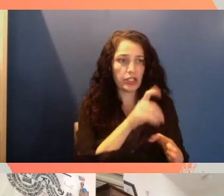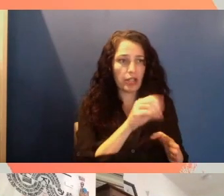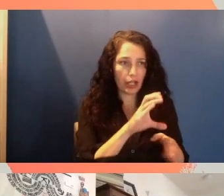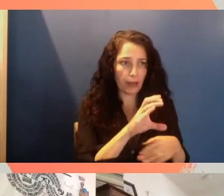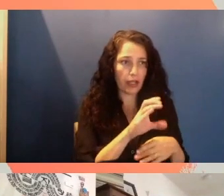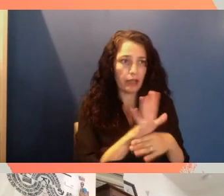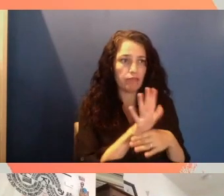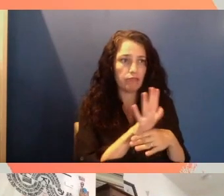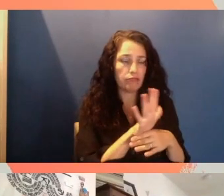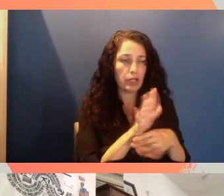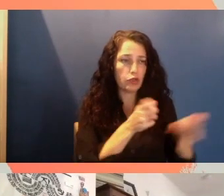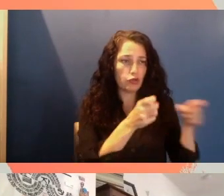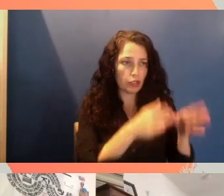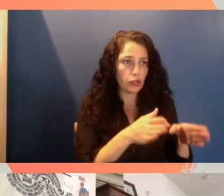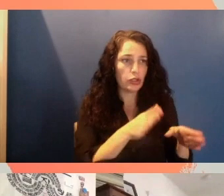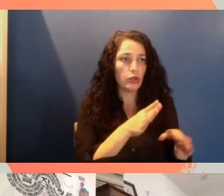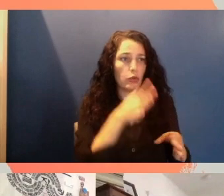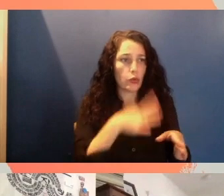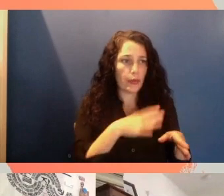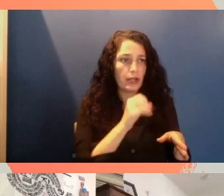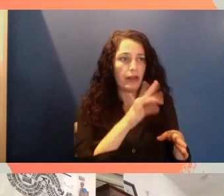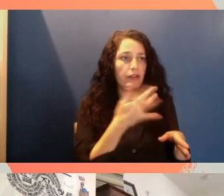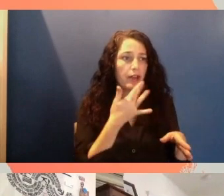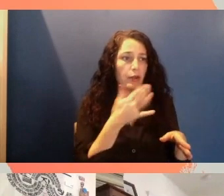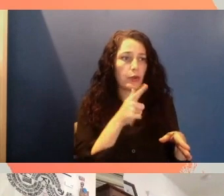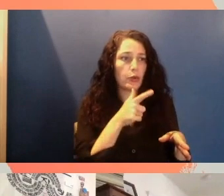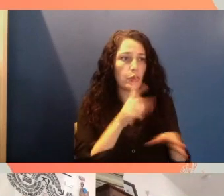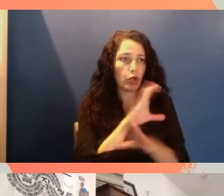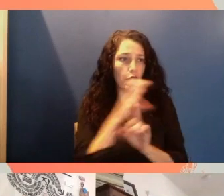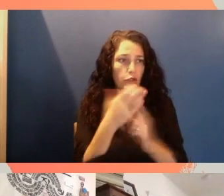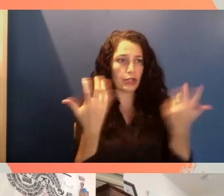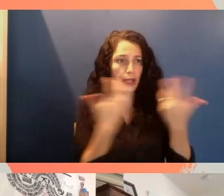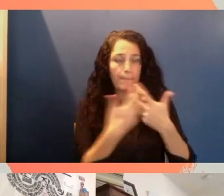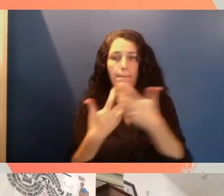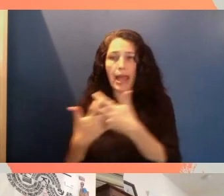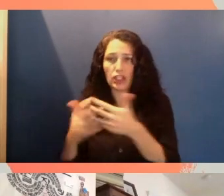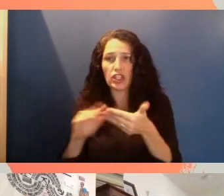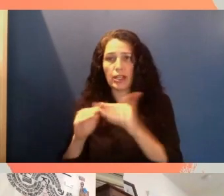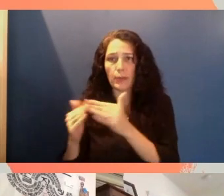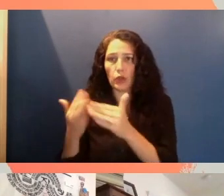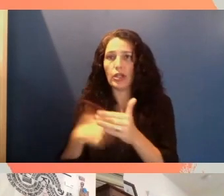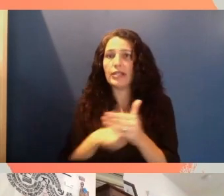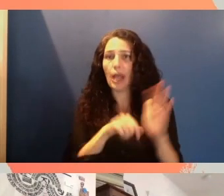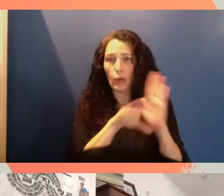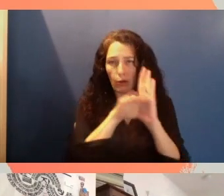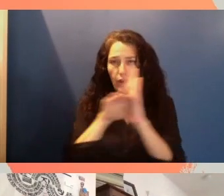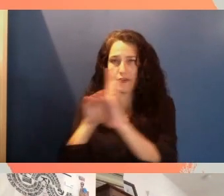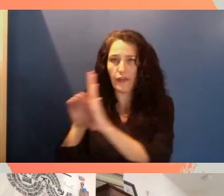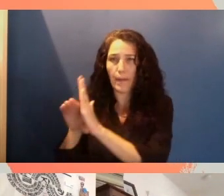who kind of culturally closely matched the communities that we were filming. And that was really important to us.